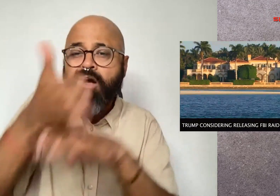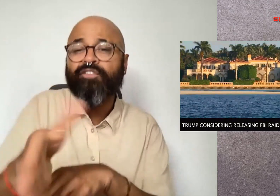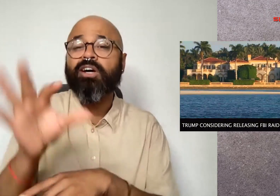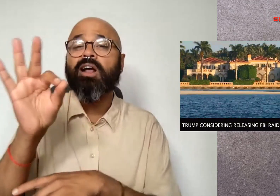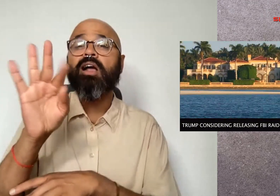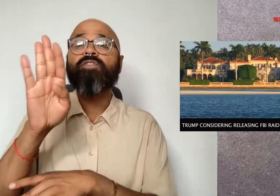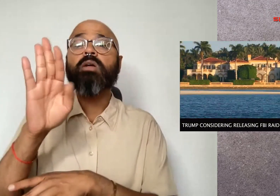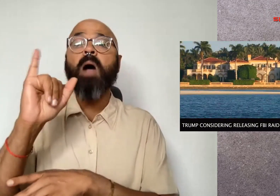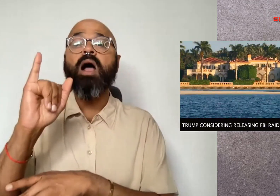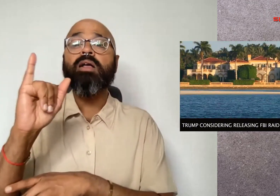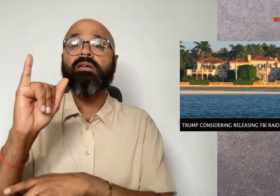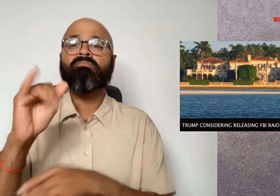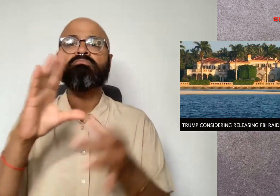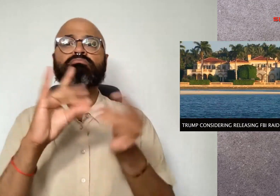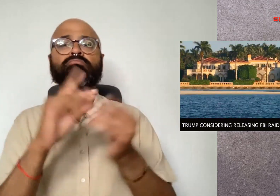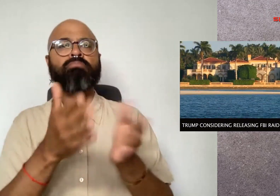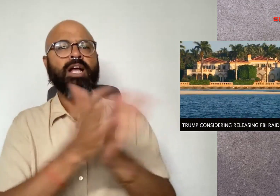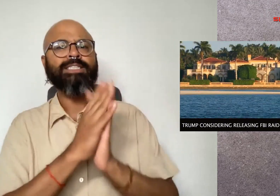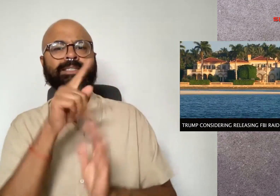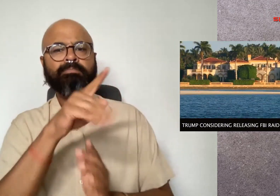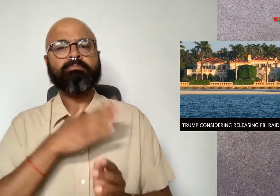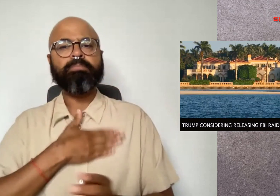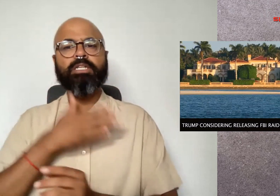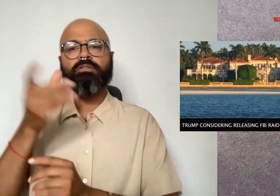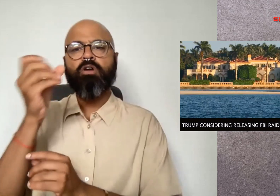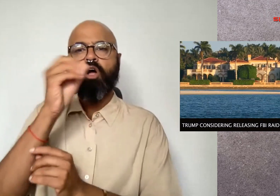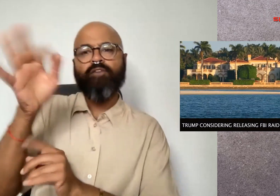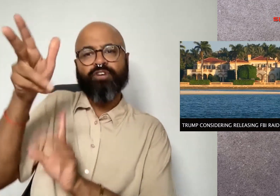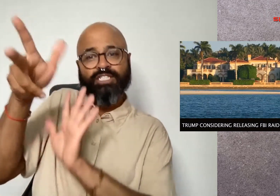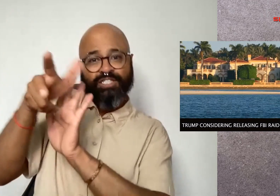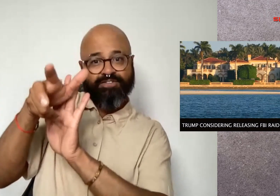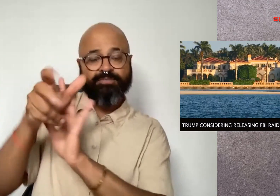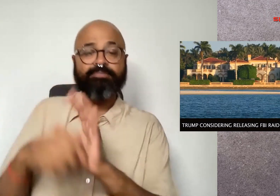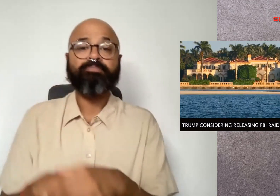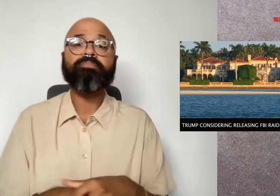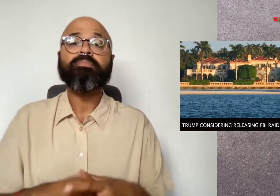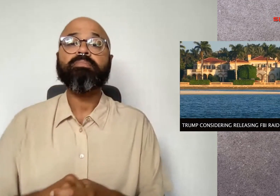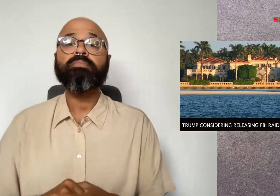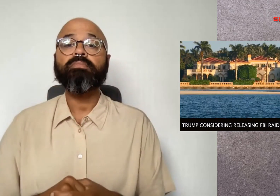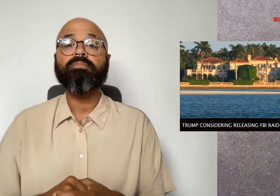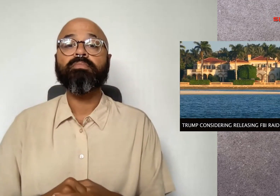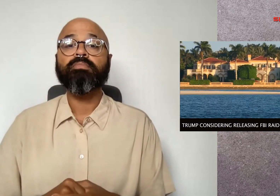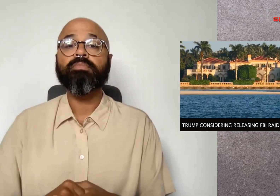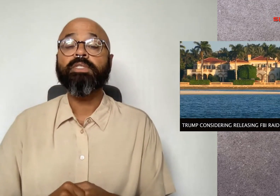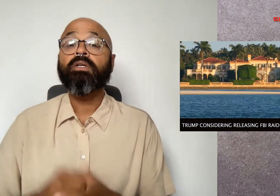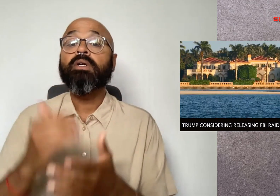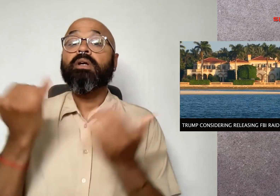executing the search warrant even after FBI agents asked them to turn the security cameras